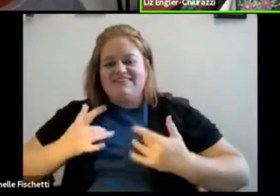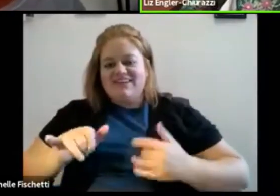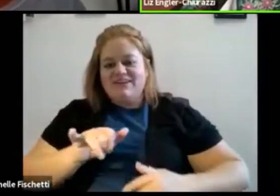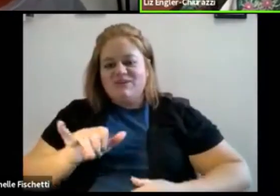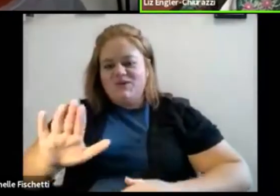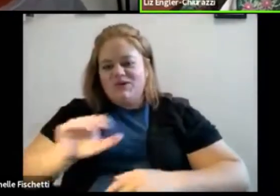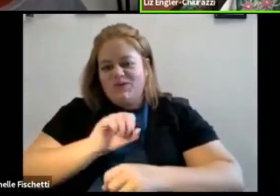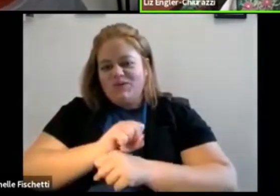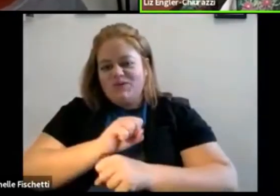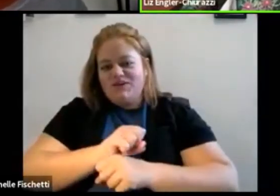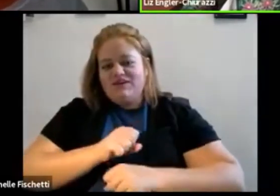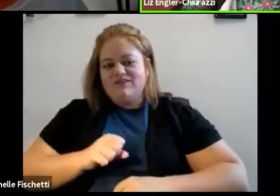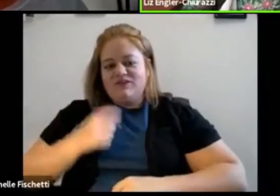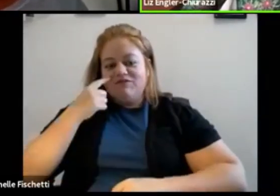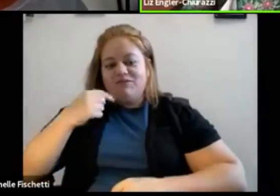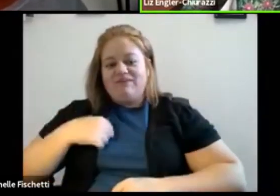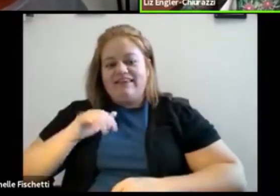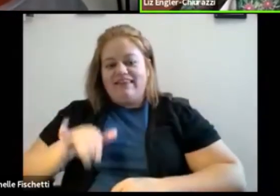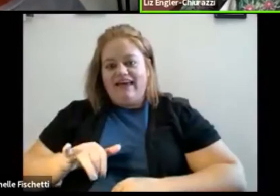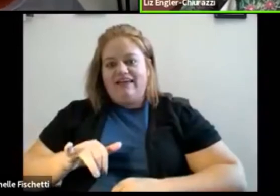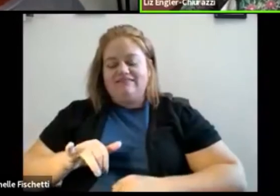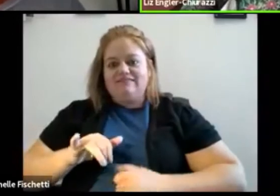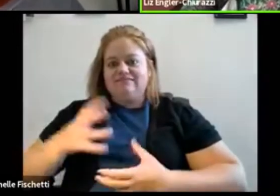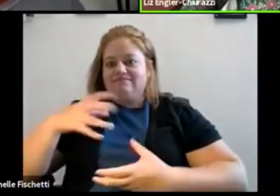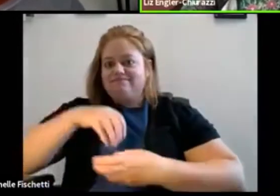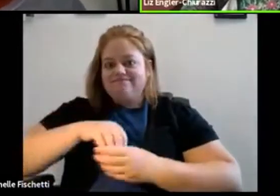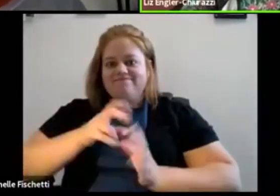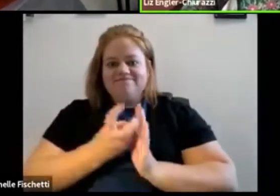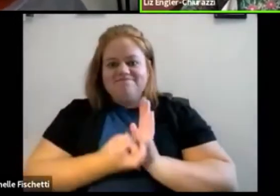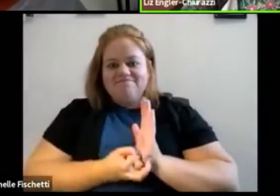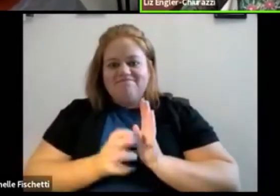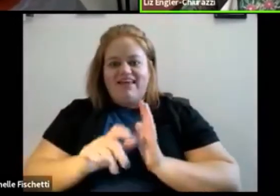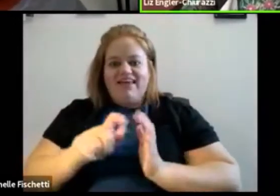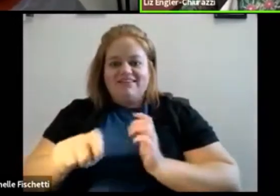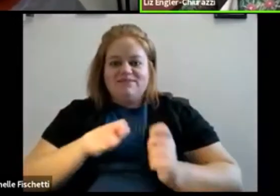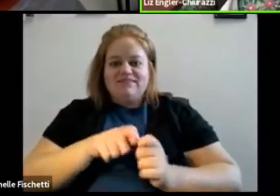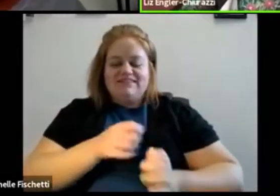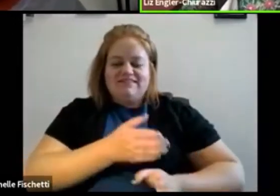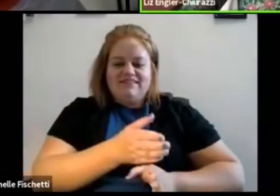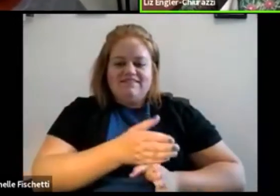that was what got me going in that field and then I also want to give